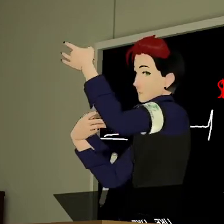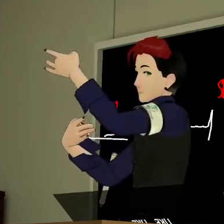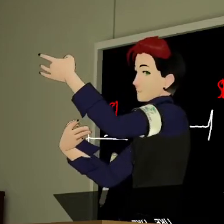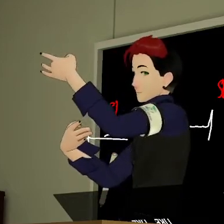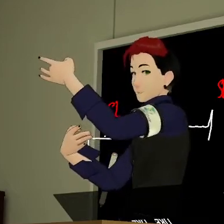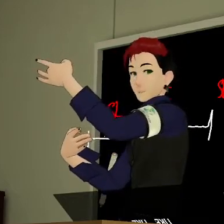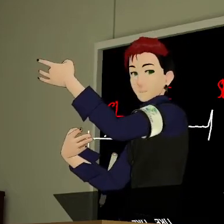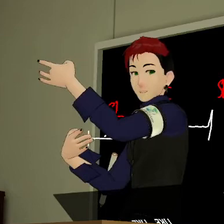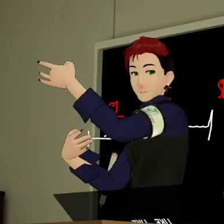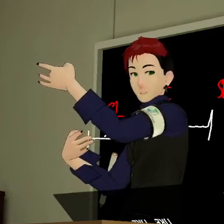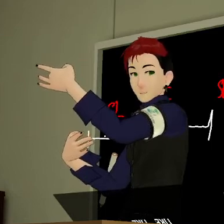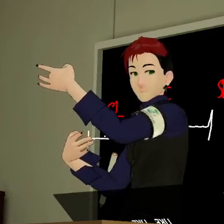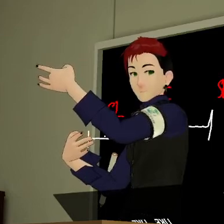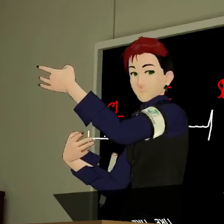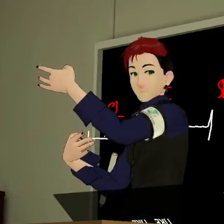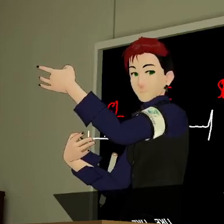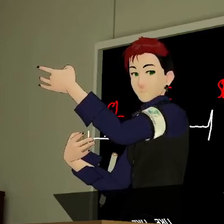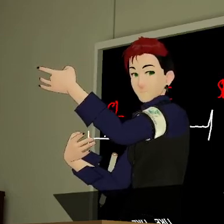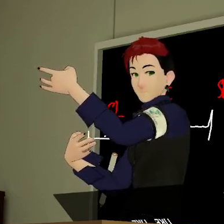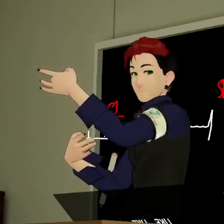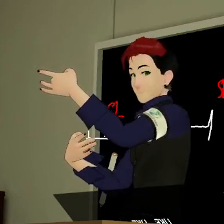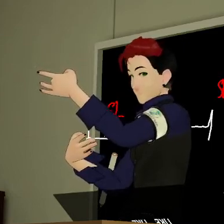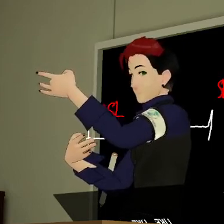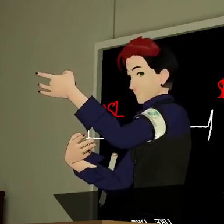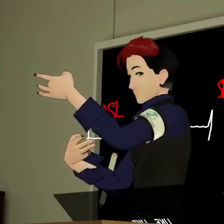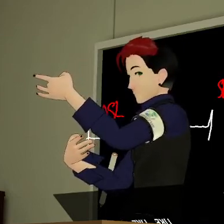and both of them get pulled into it